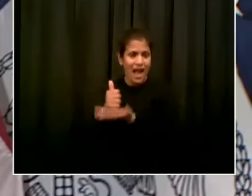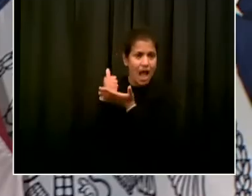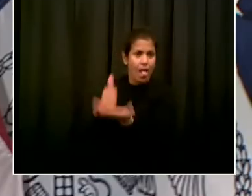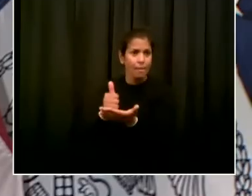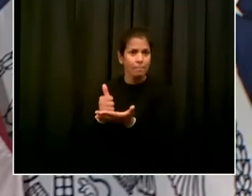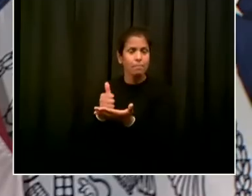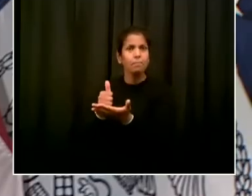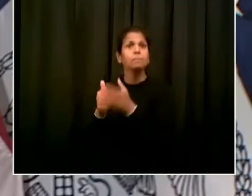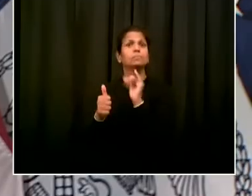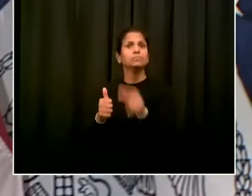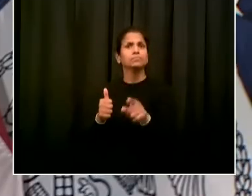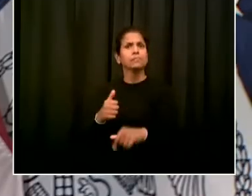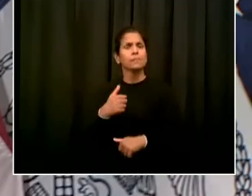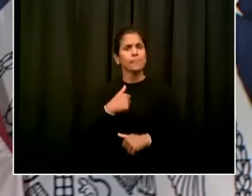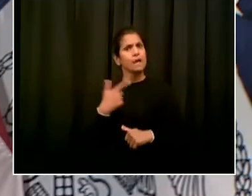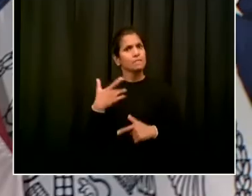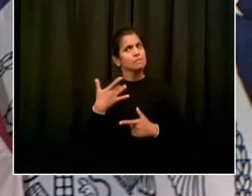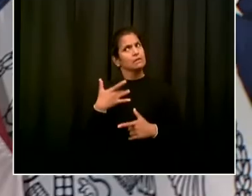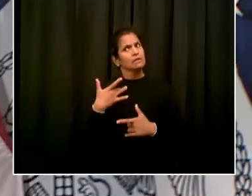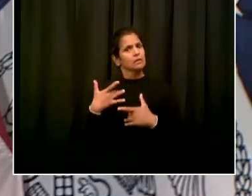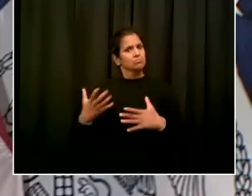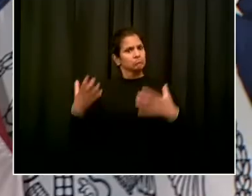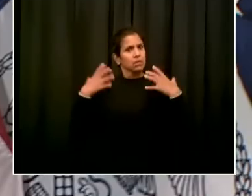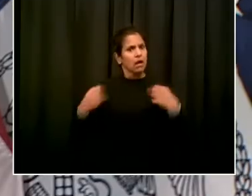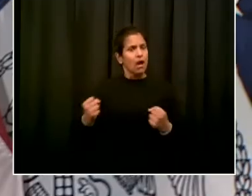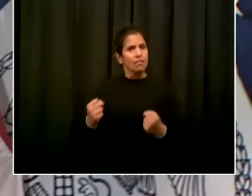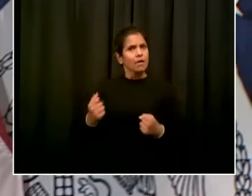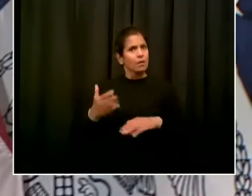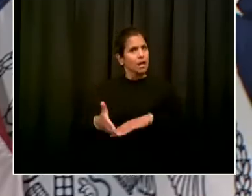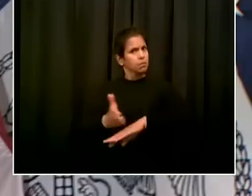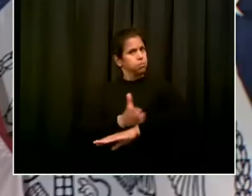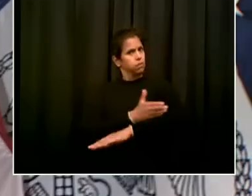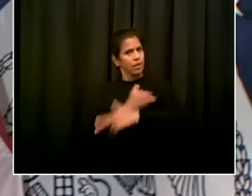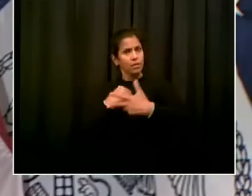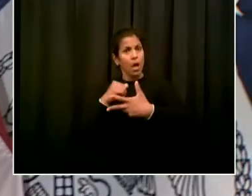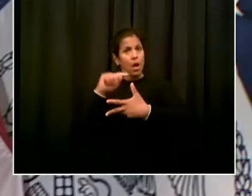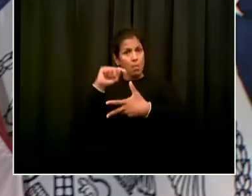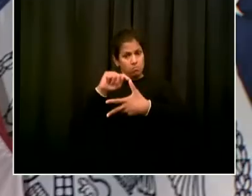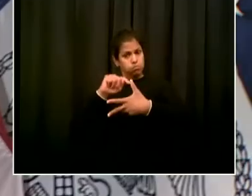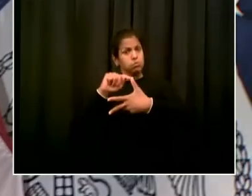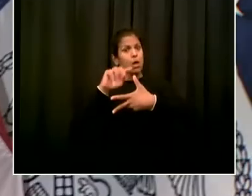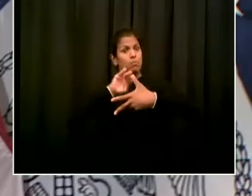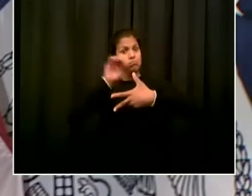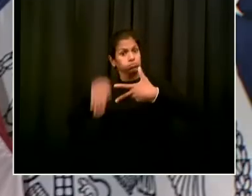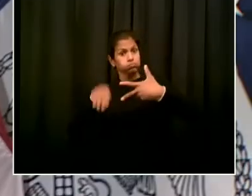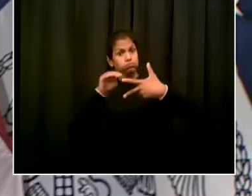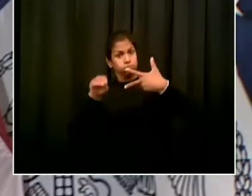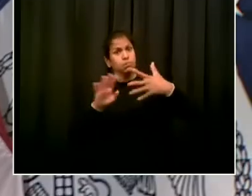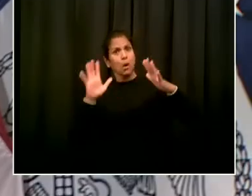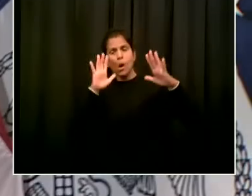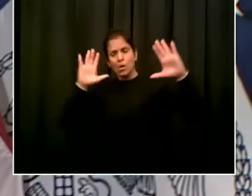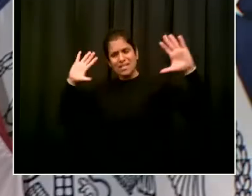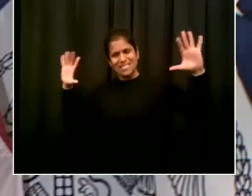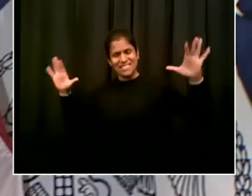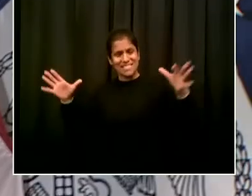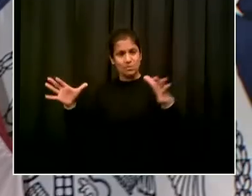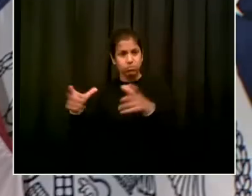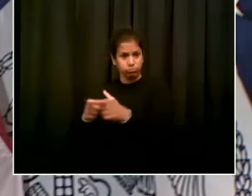ULTIMATELY IS WHAT WINS THE DAY HERE. AINDDDDTIION TO NEEDING A LOT OF ENGAGEMENT OF COMMUNITY LEADERS AND INSTITUTIONS. THIS CASE, THE USE OF RESTRICTIONS SO I'M VERY HOPEFUL THAT T E WCAN TURN